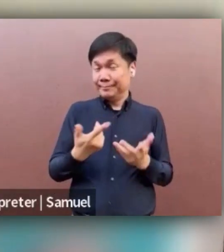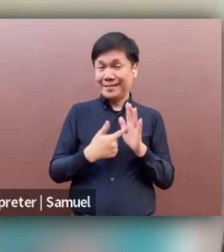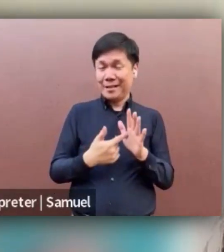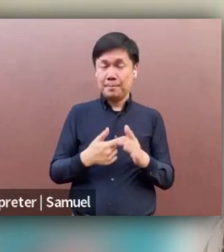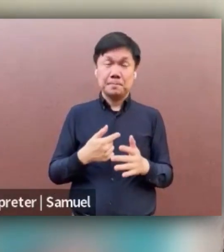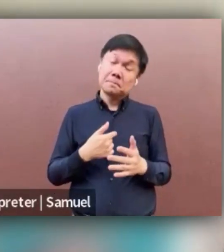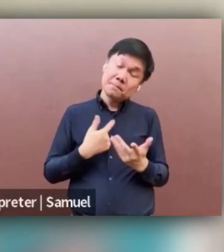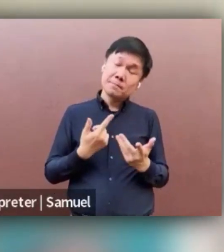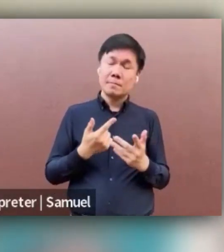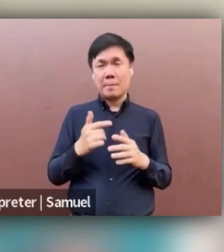things that I might...